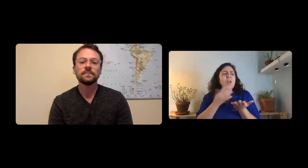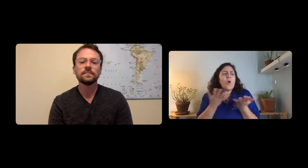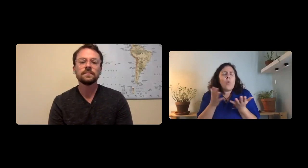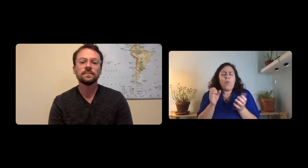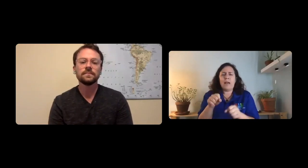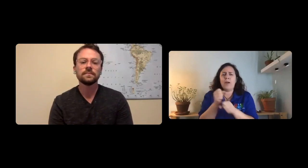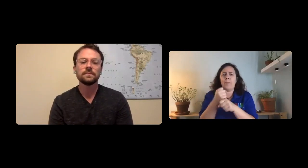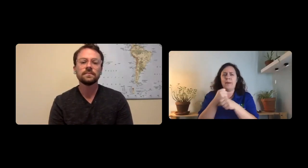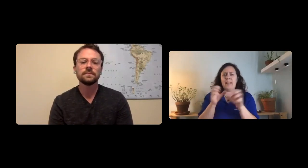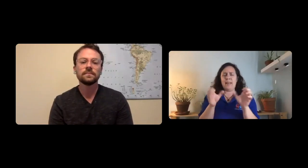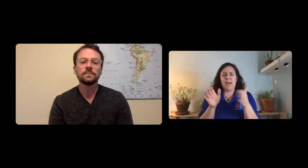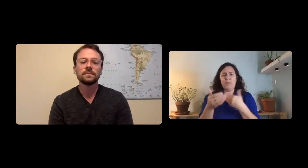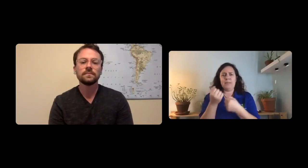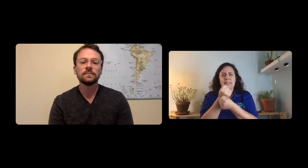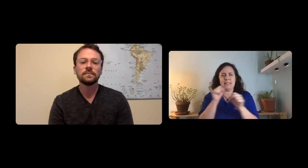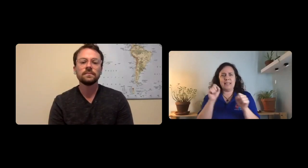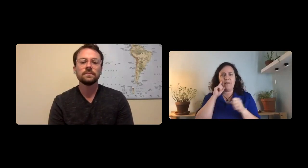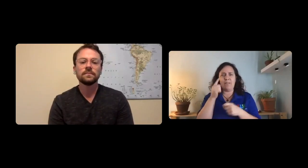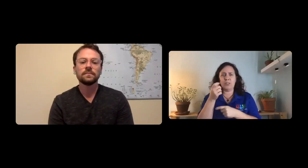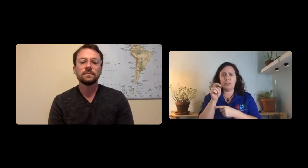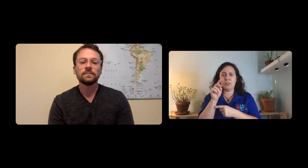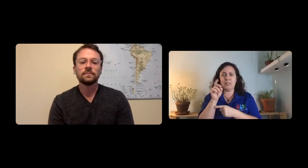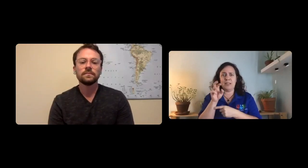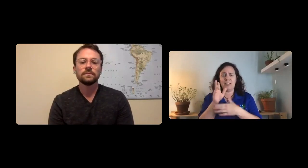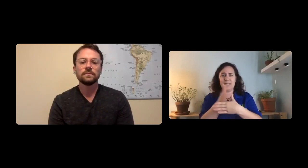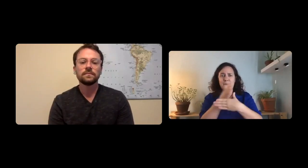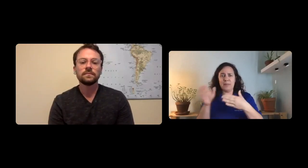Now, I'm looking at the audience questions here as well.